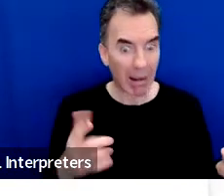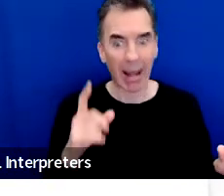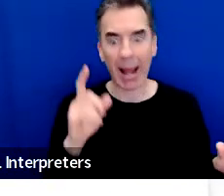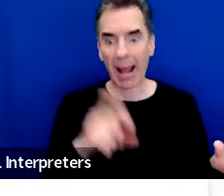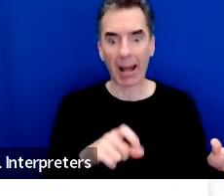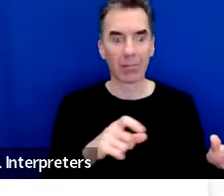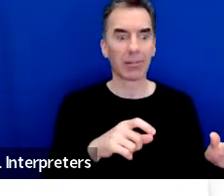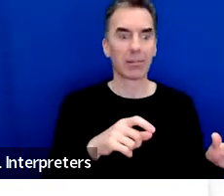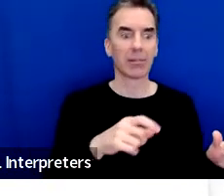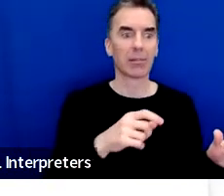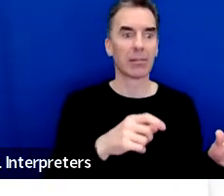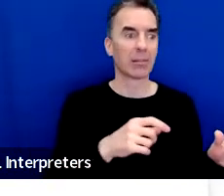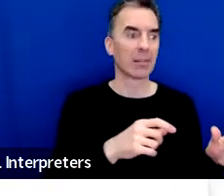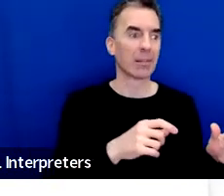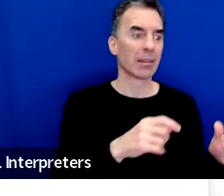So just let us know and we can we can always set that up.